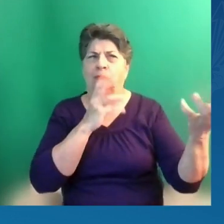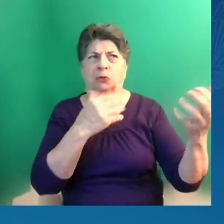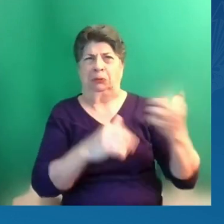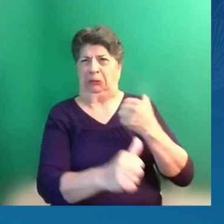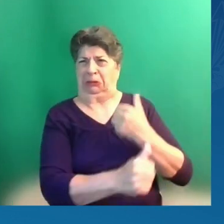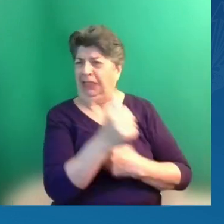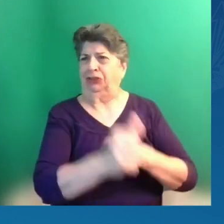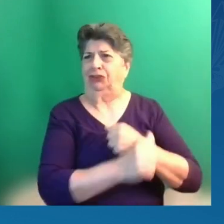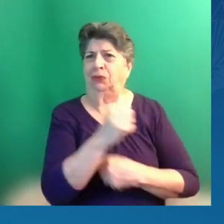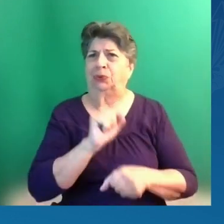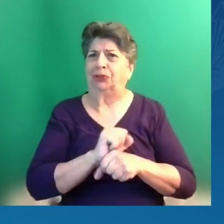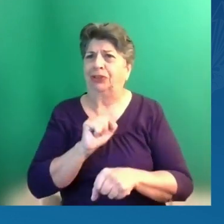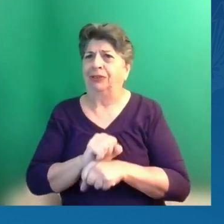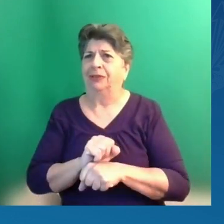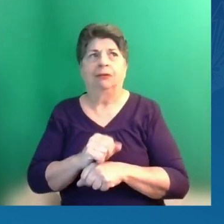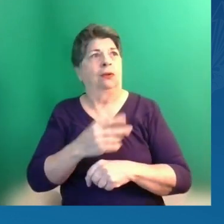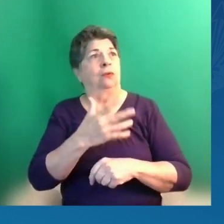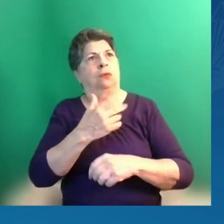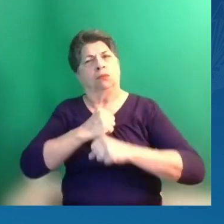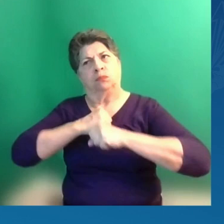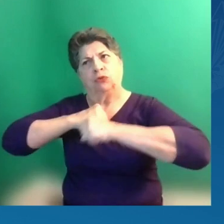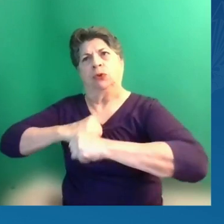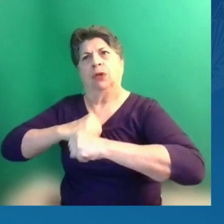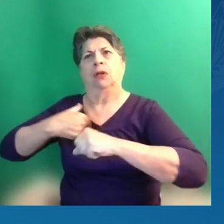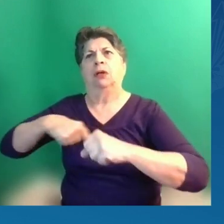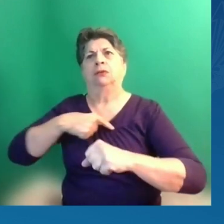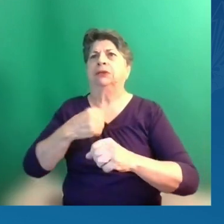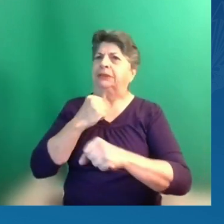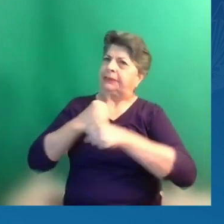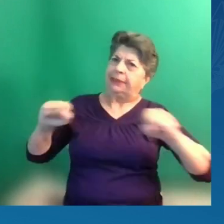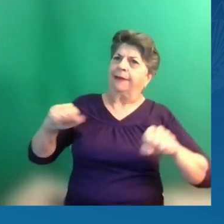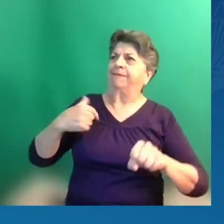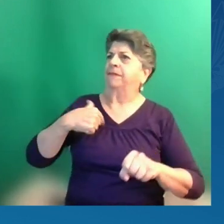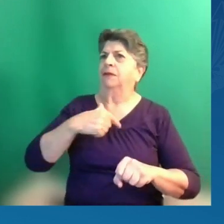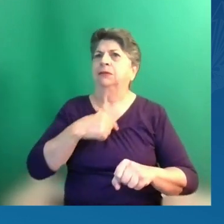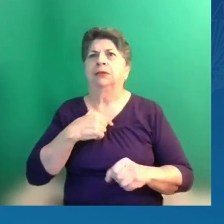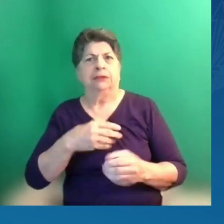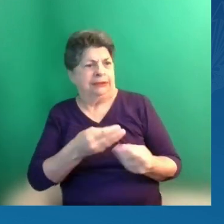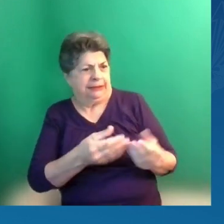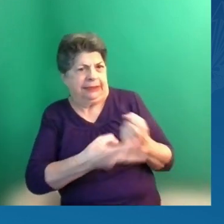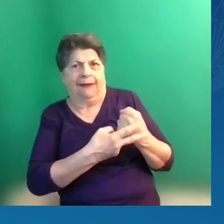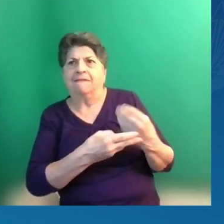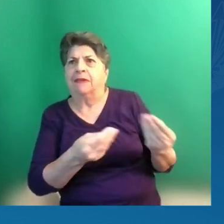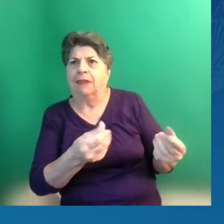Farmers and agricultural workers who lost their livelihoods because the rains just simply did not come.